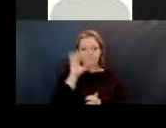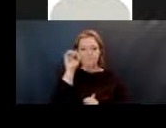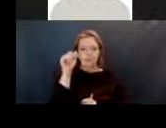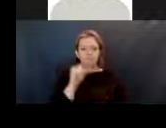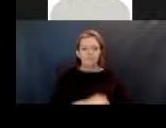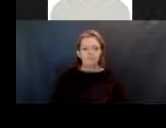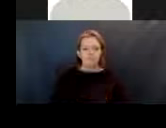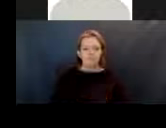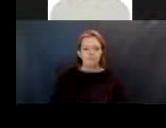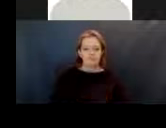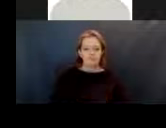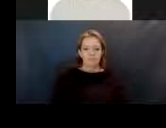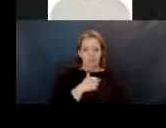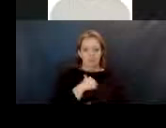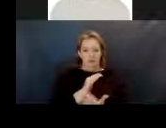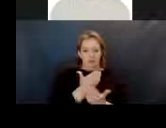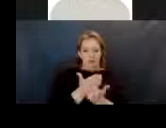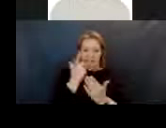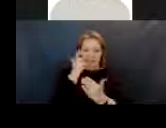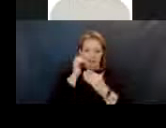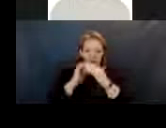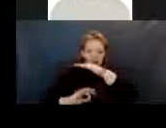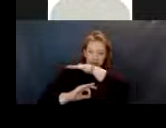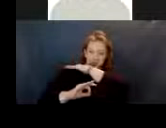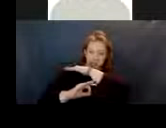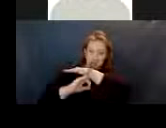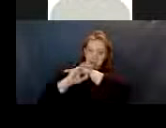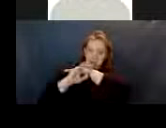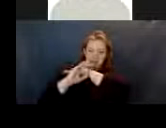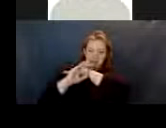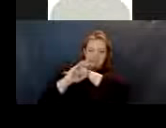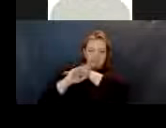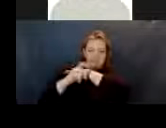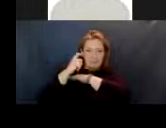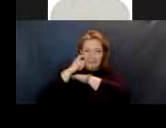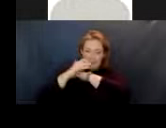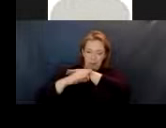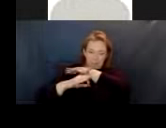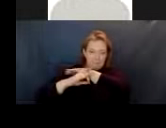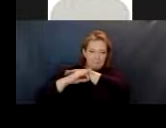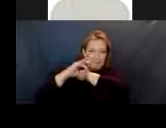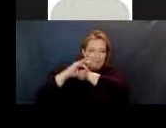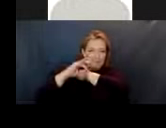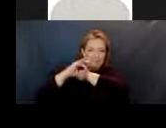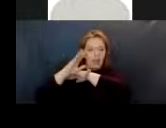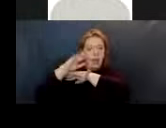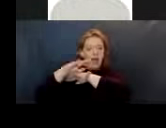there right after sunrise so the light hadn't, you know.